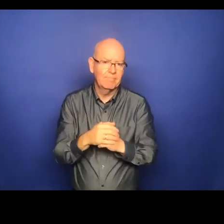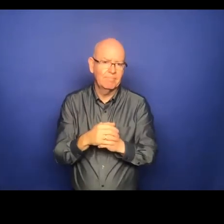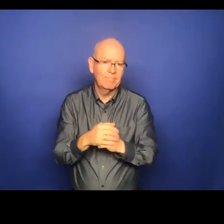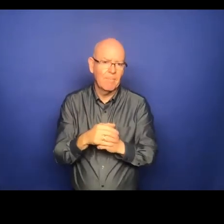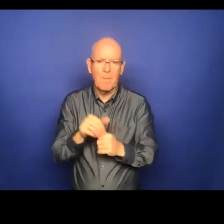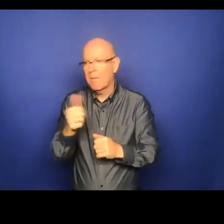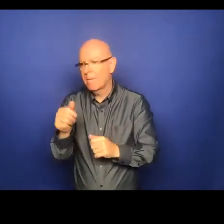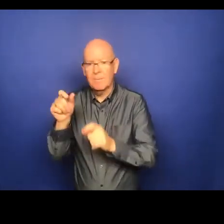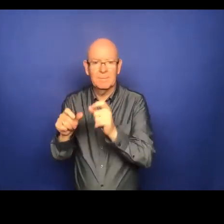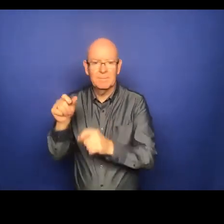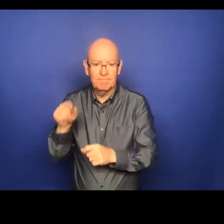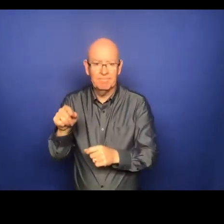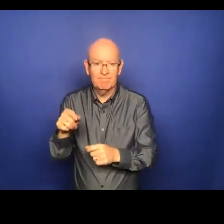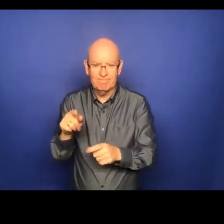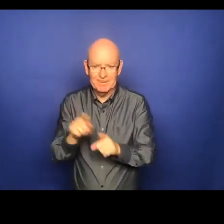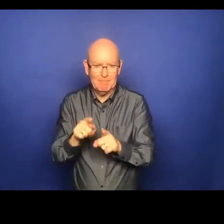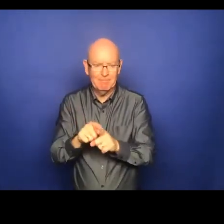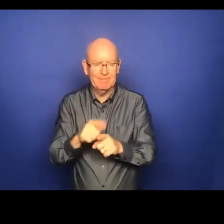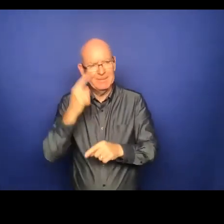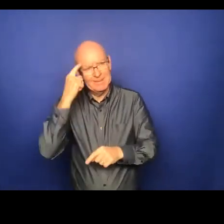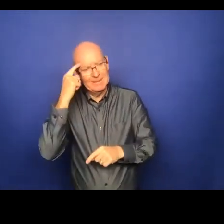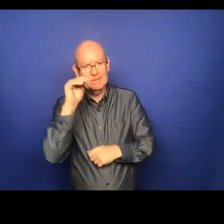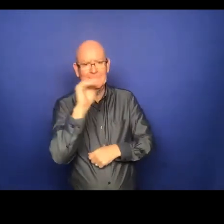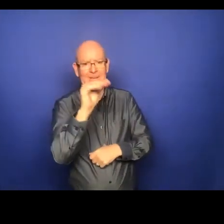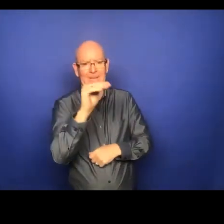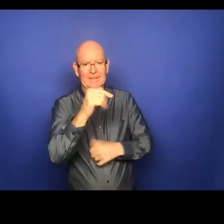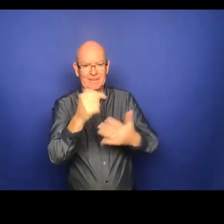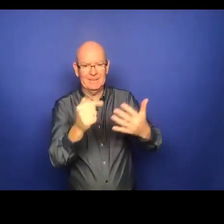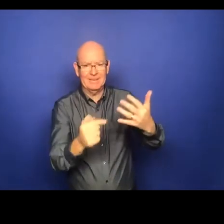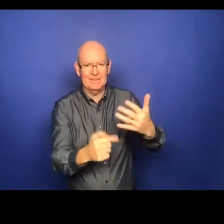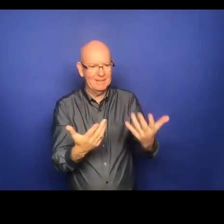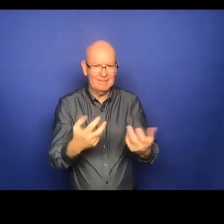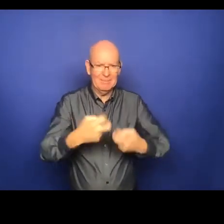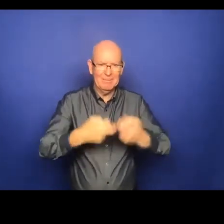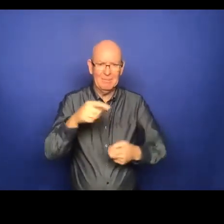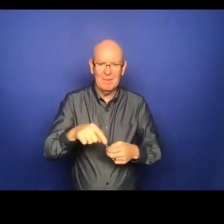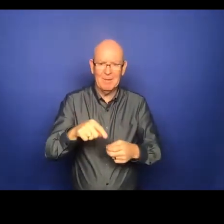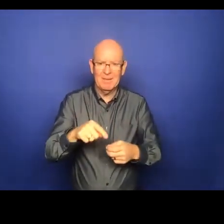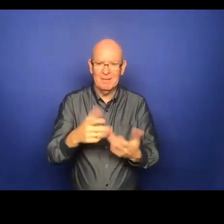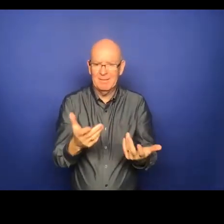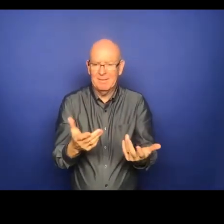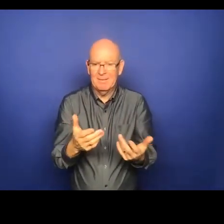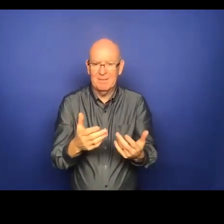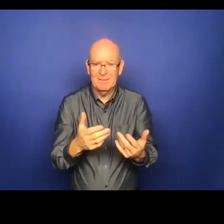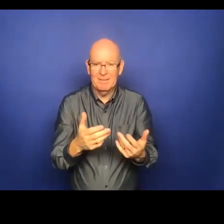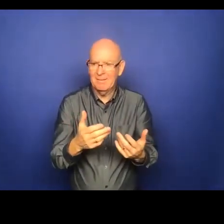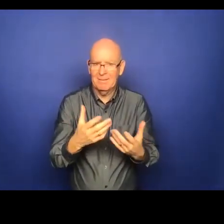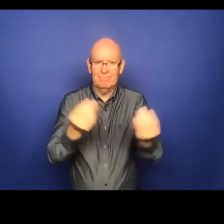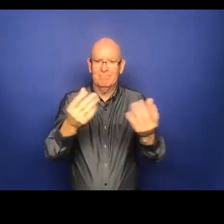meeting and other persons that raised the issue of the digital gap and